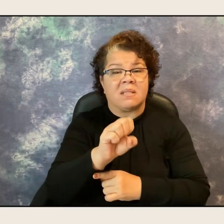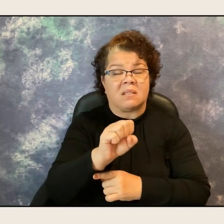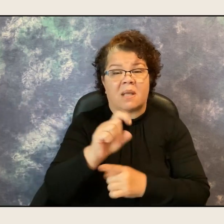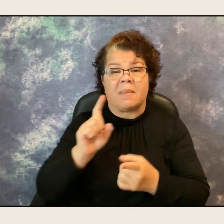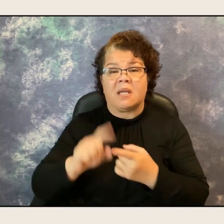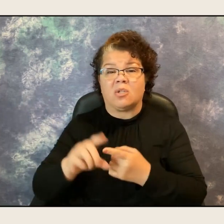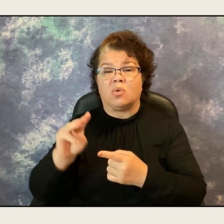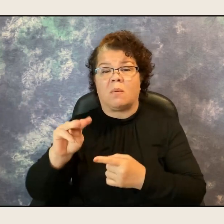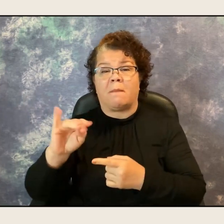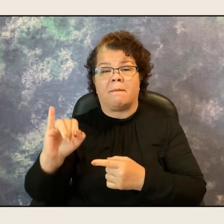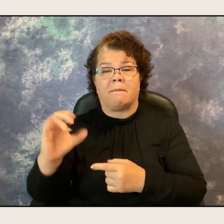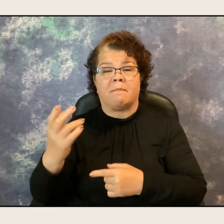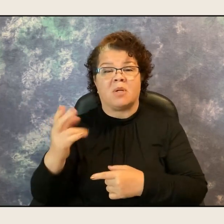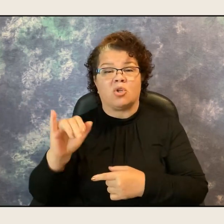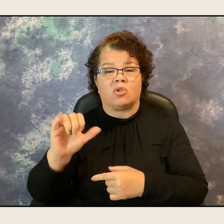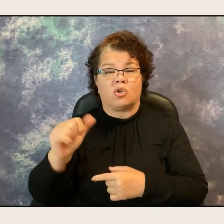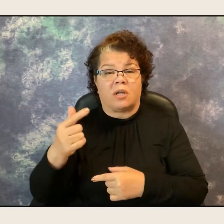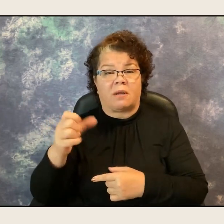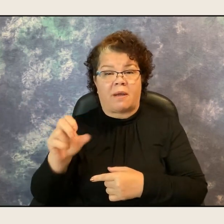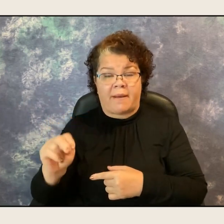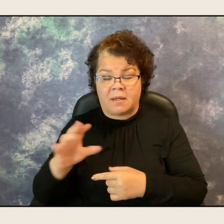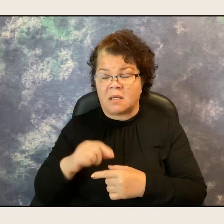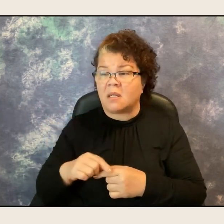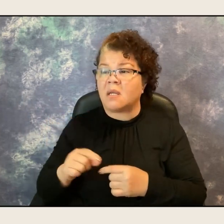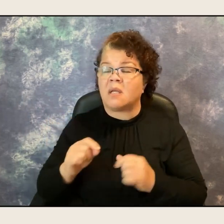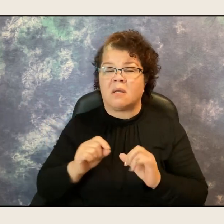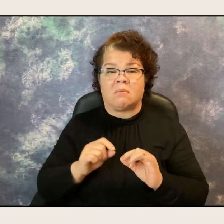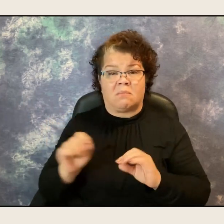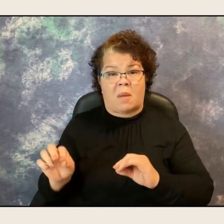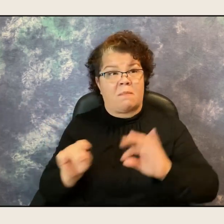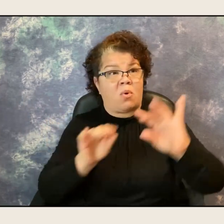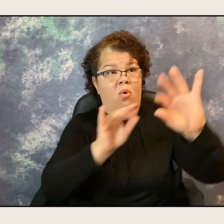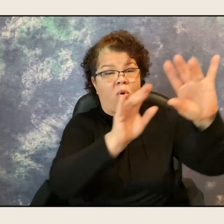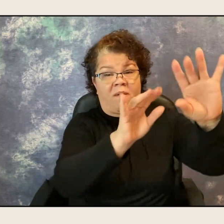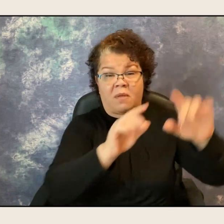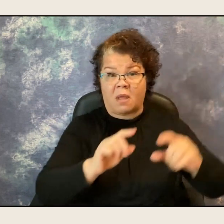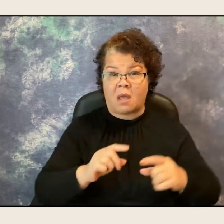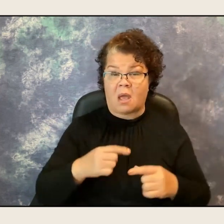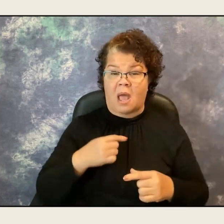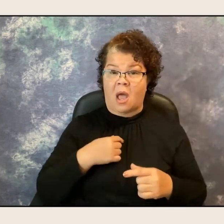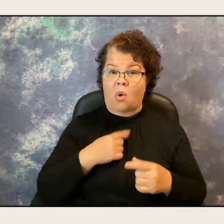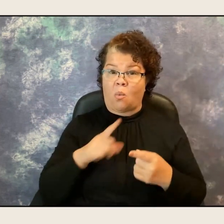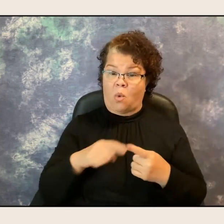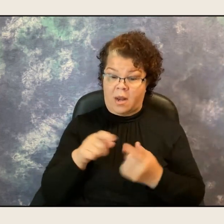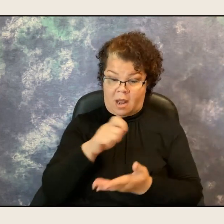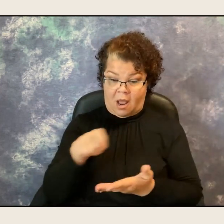And so when I wrote that book review, I opened with her story because I wanted,